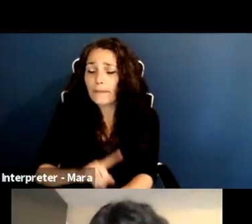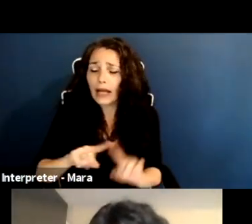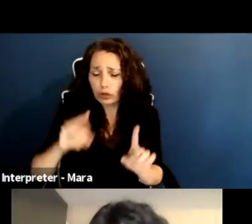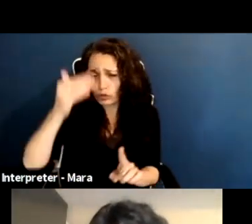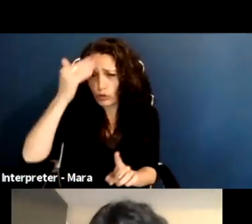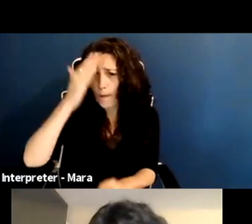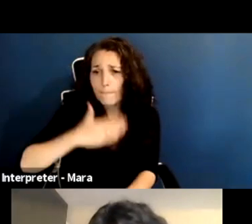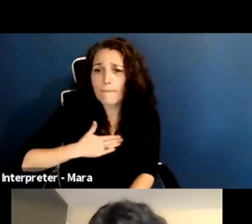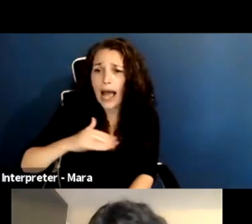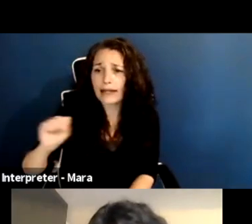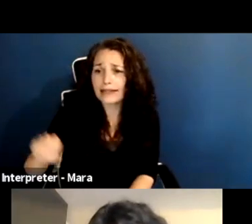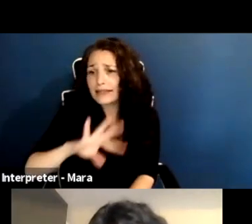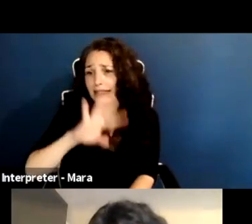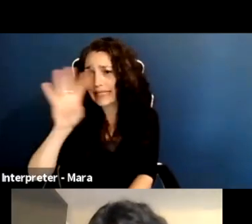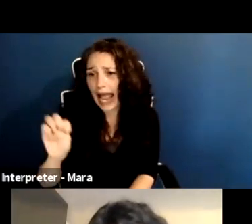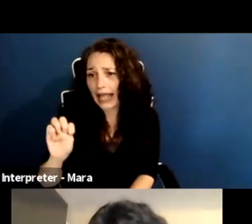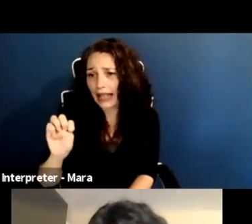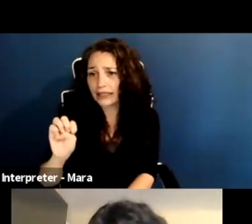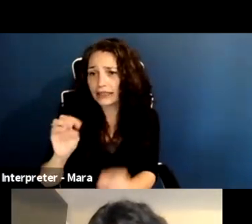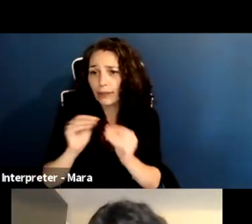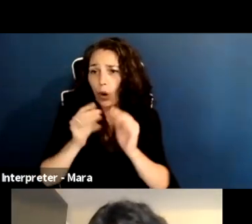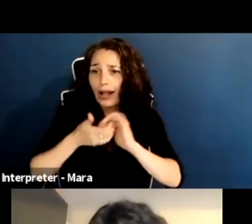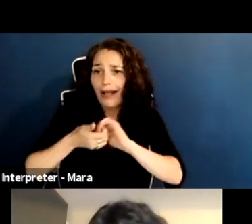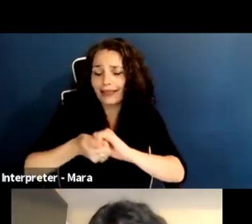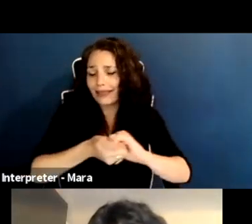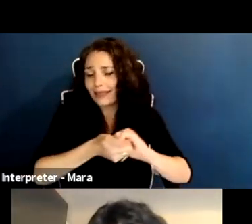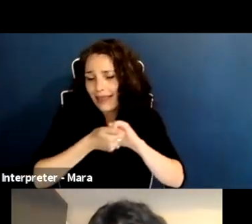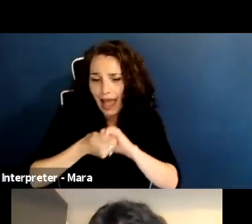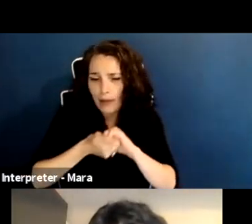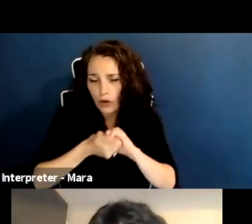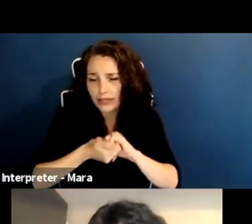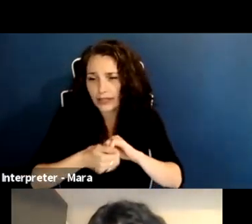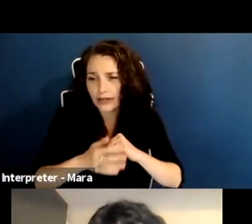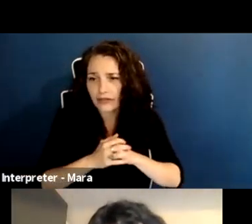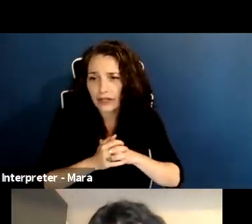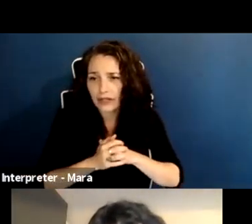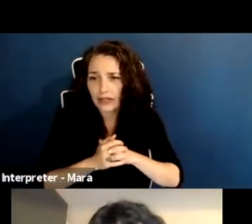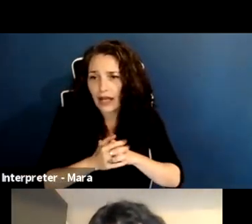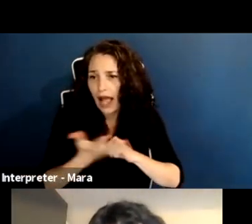We don't see ourselves as coming in and telling someone's story but is making sure